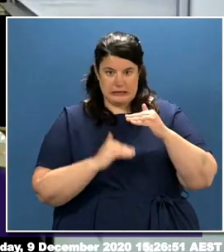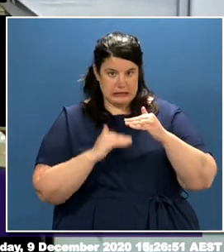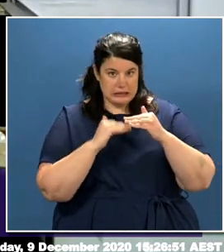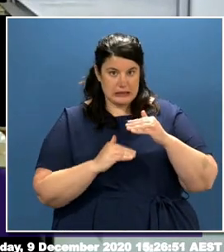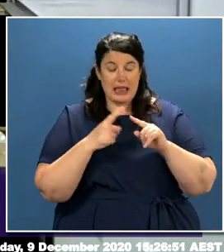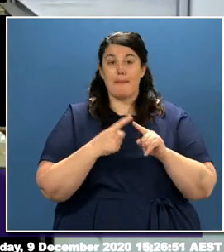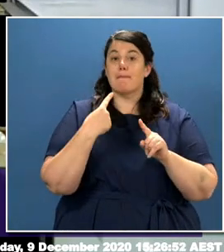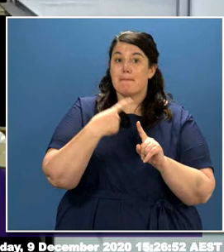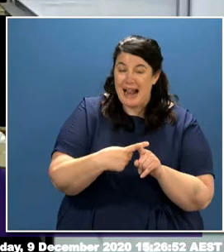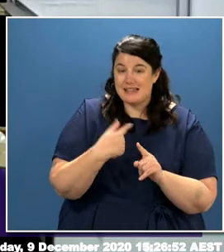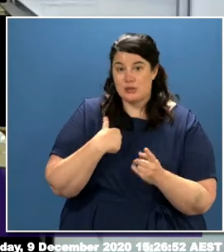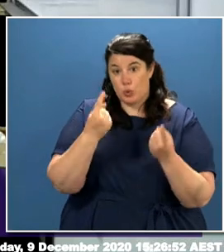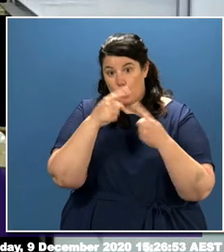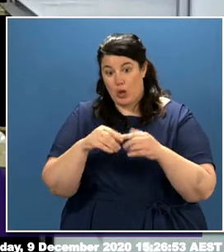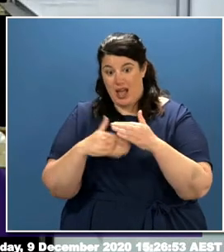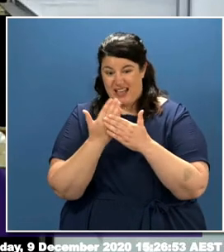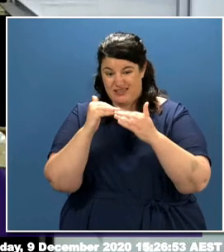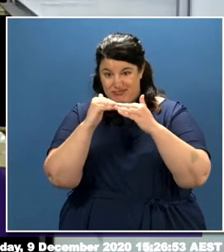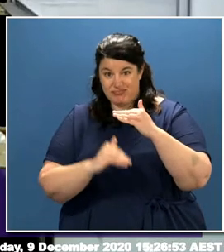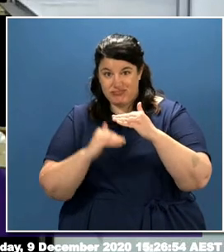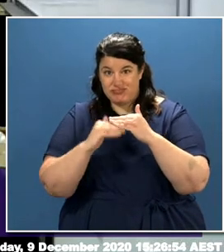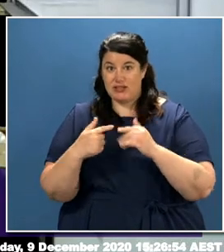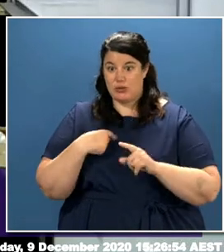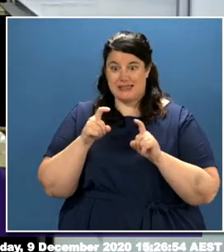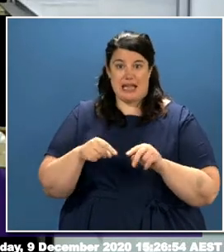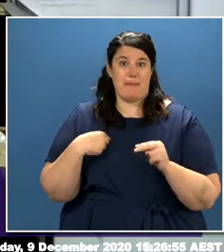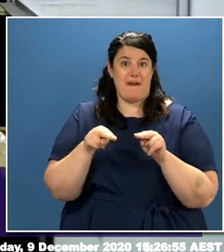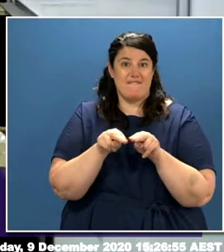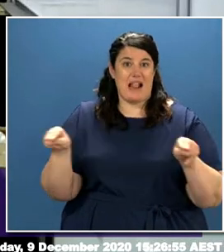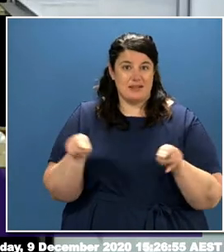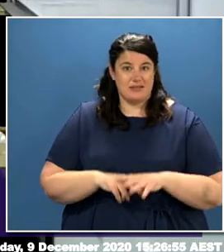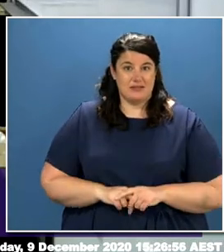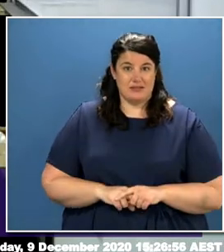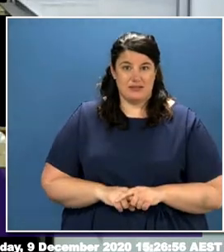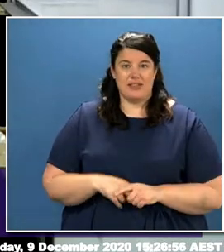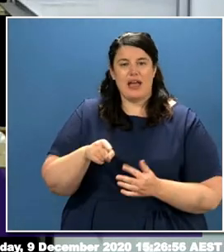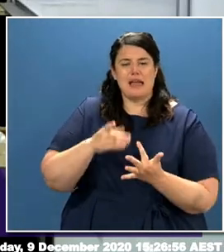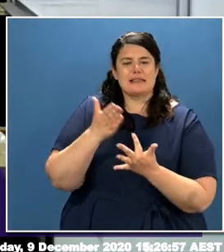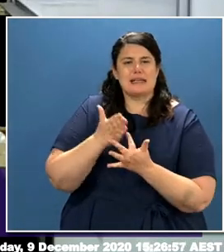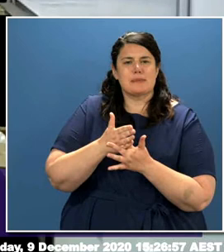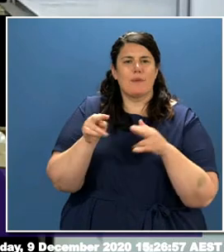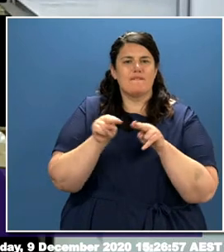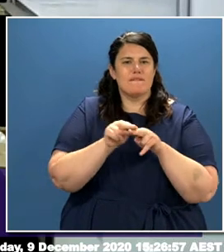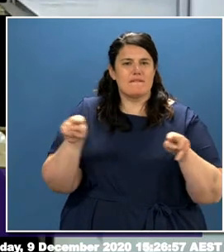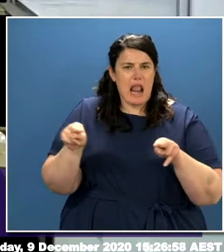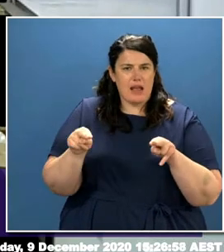a balance out earning under the threshold to stay in this unit. Now that's an accessible housing support unit.